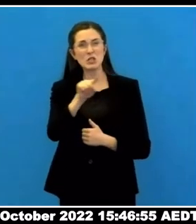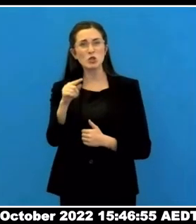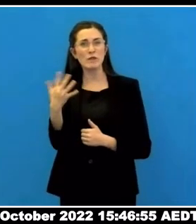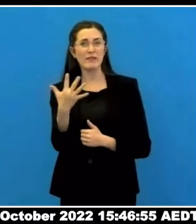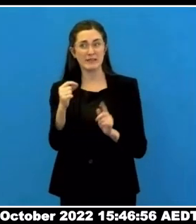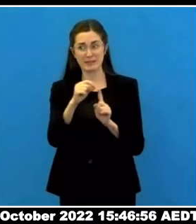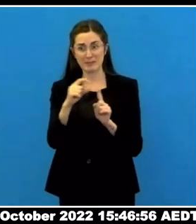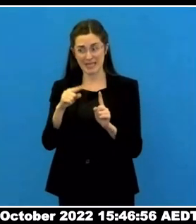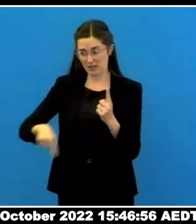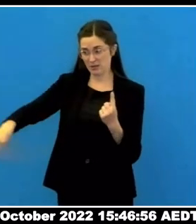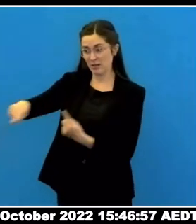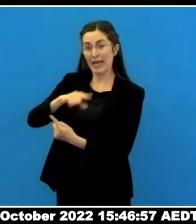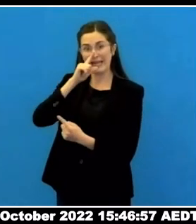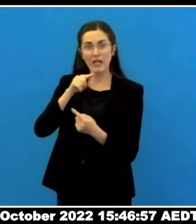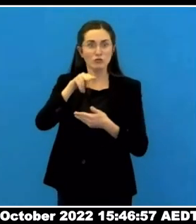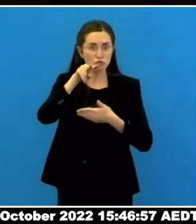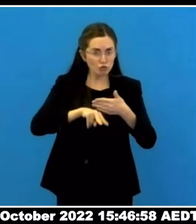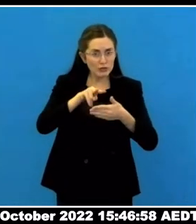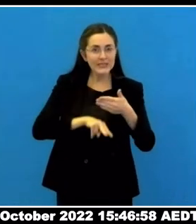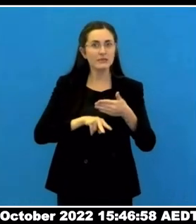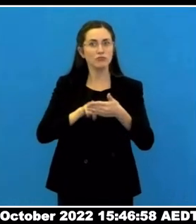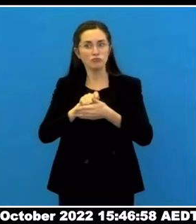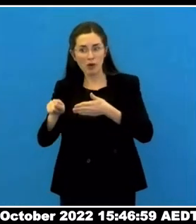of the community can read and write in the first language.